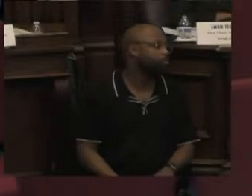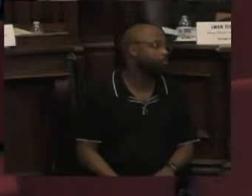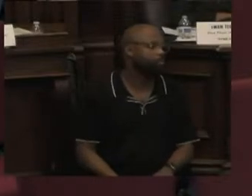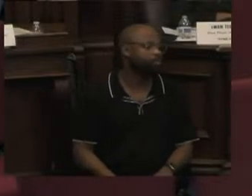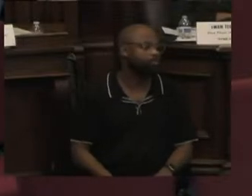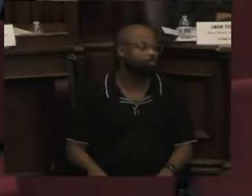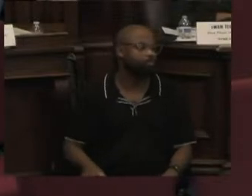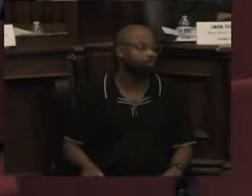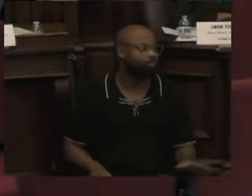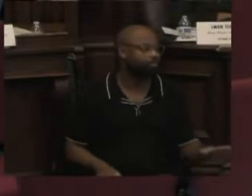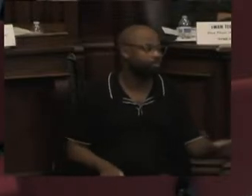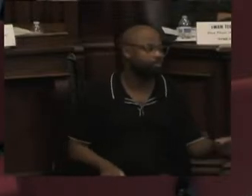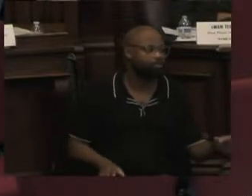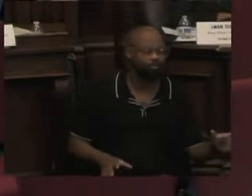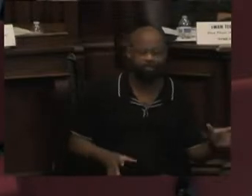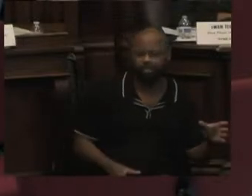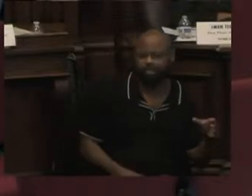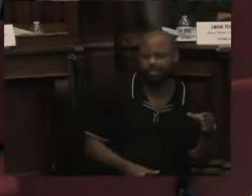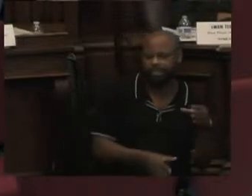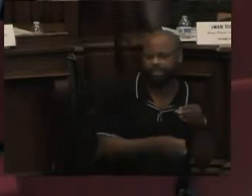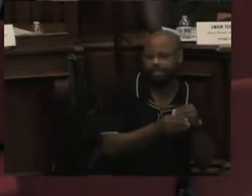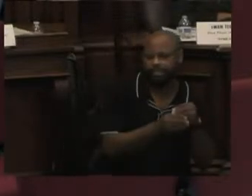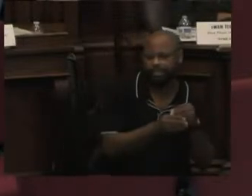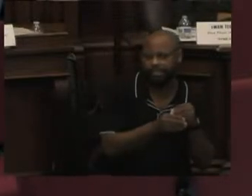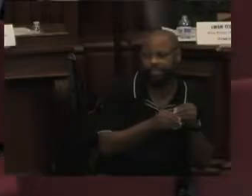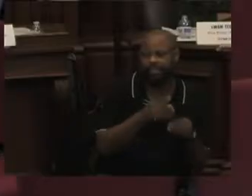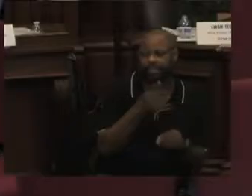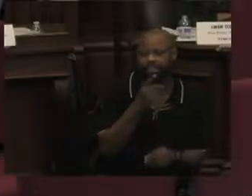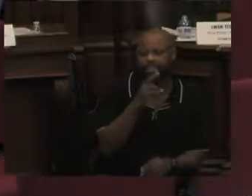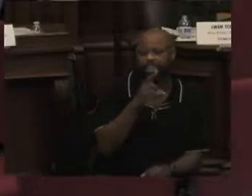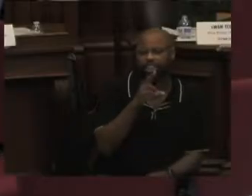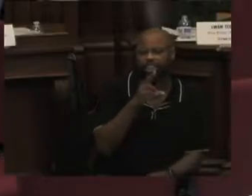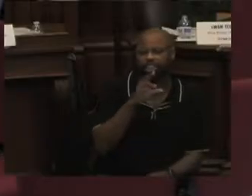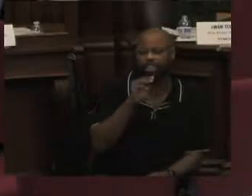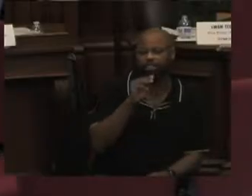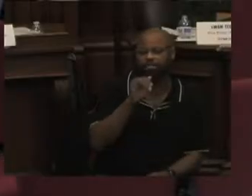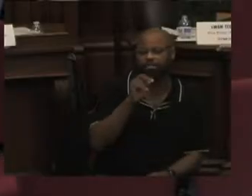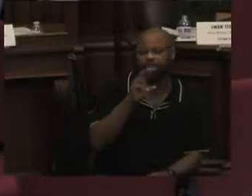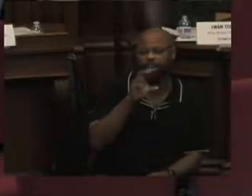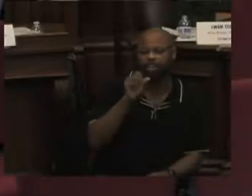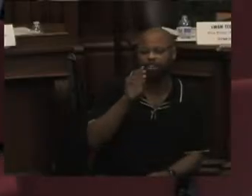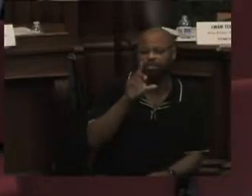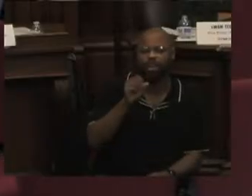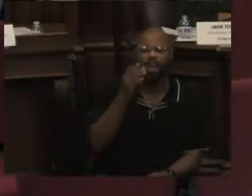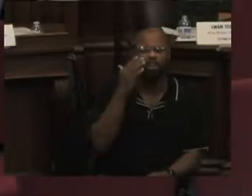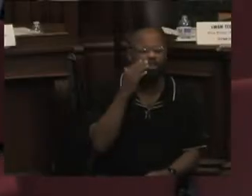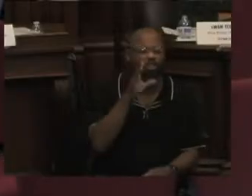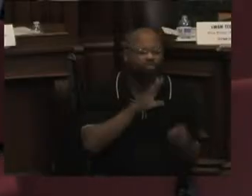Thank you. I just want to say,